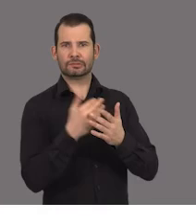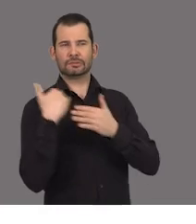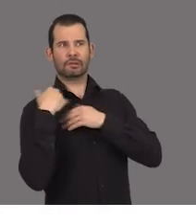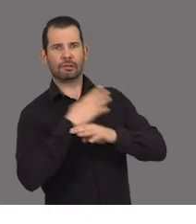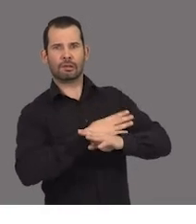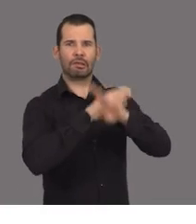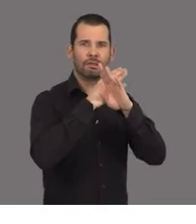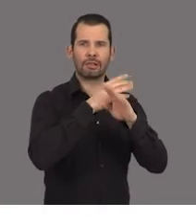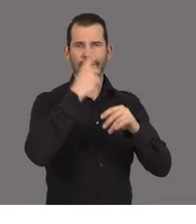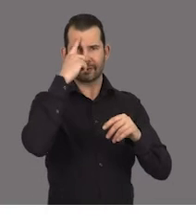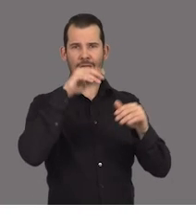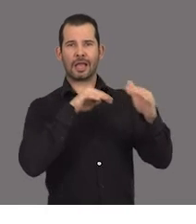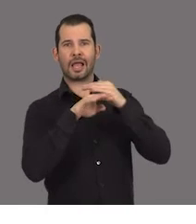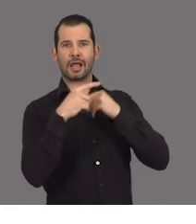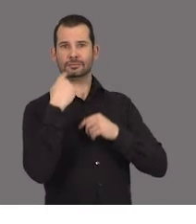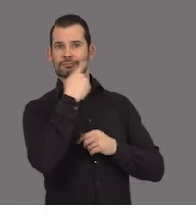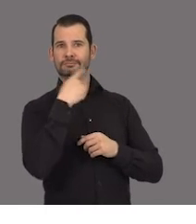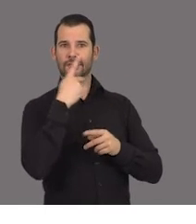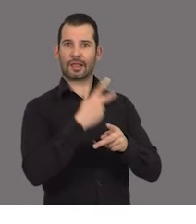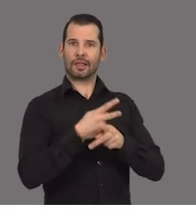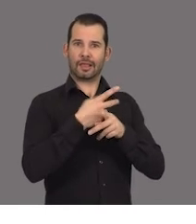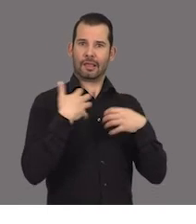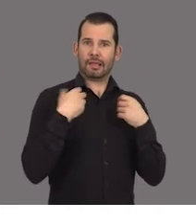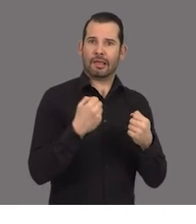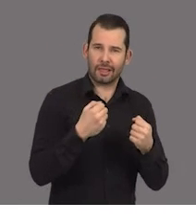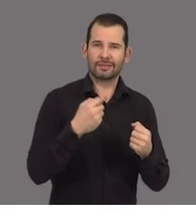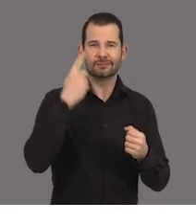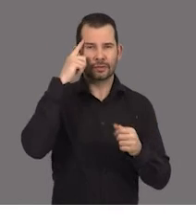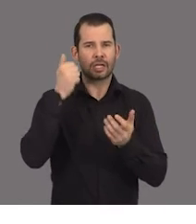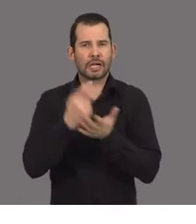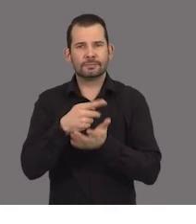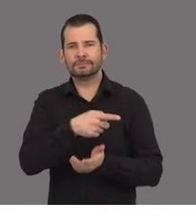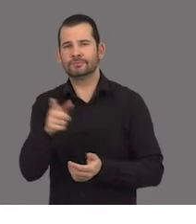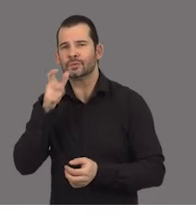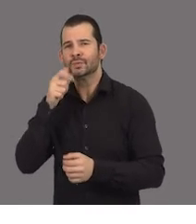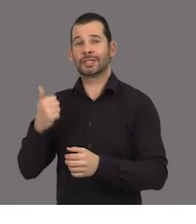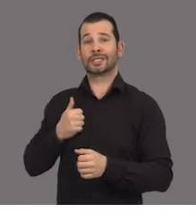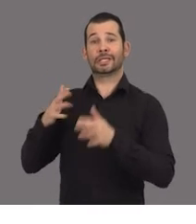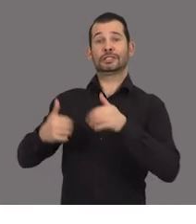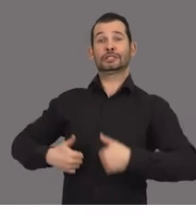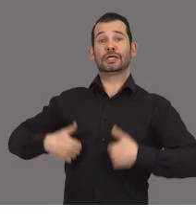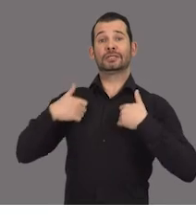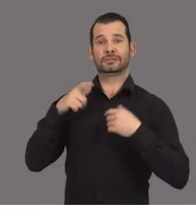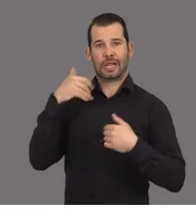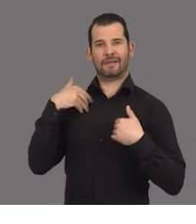oral health care for eligible Canadian residents with an annual adjusted family